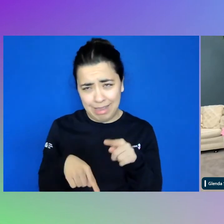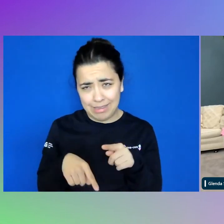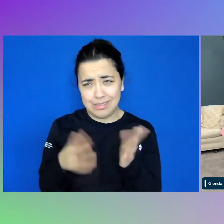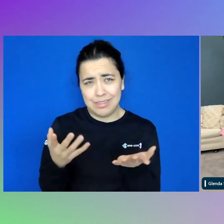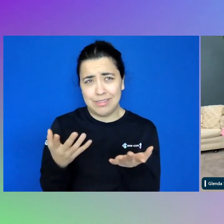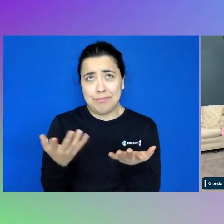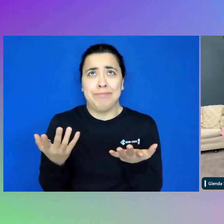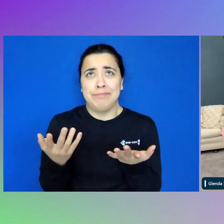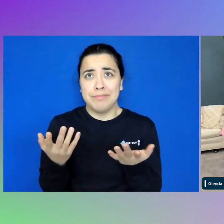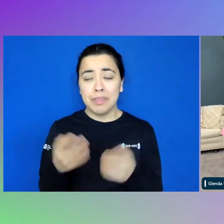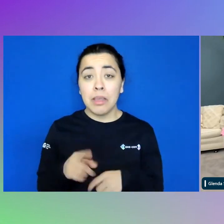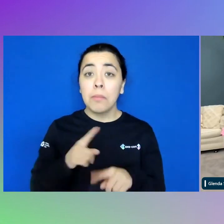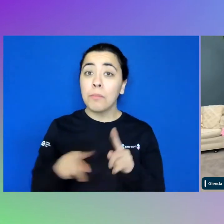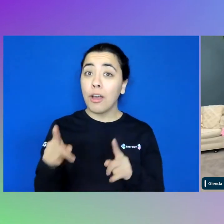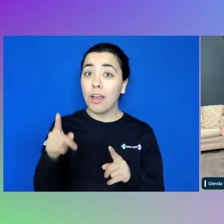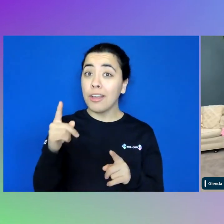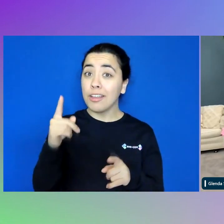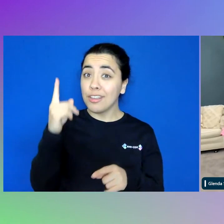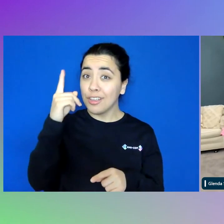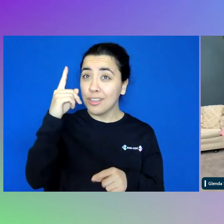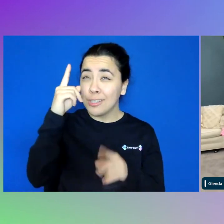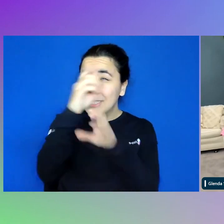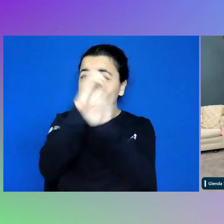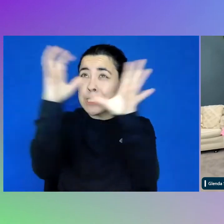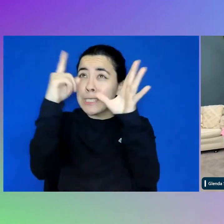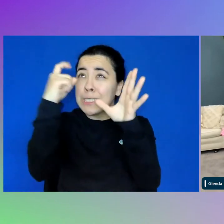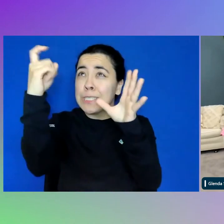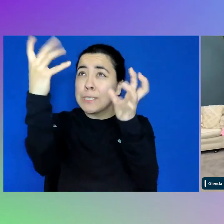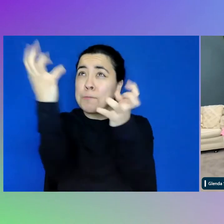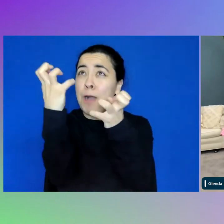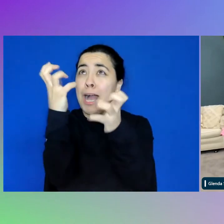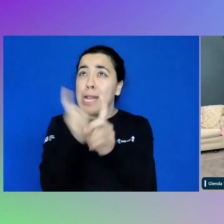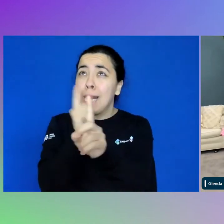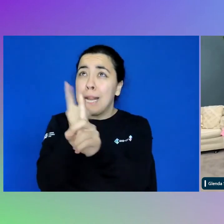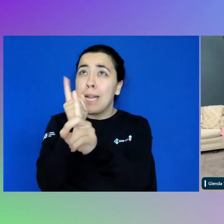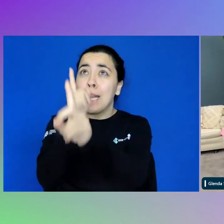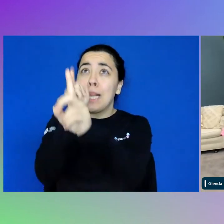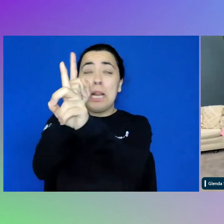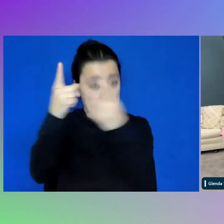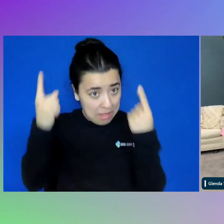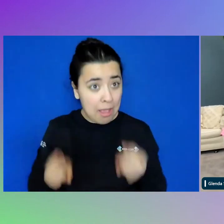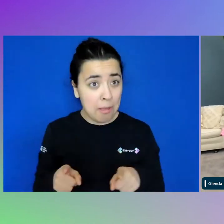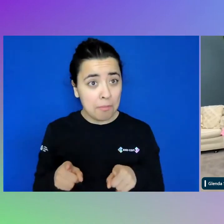dreamers dream, right? Um, and with with the advent of